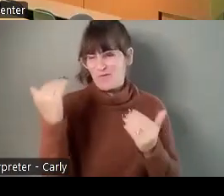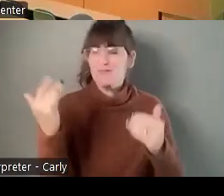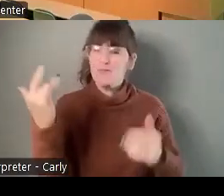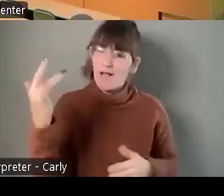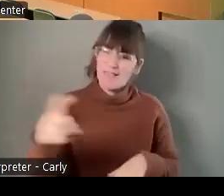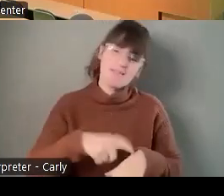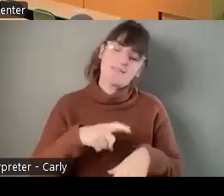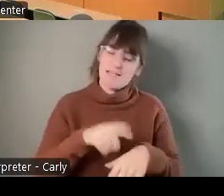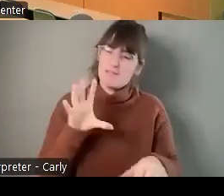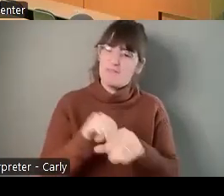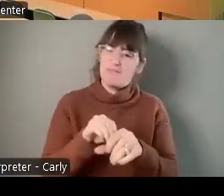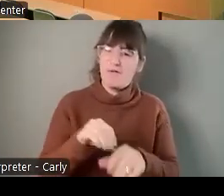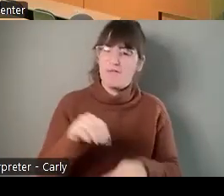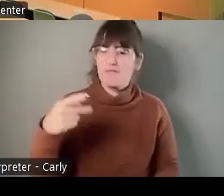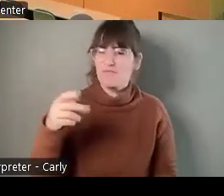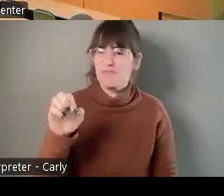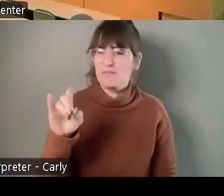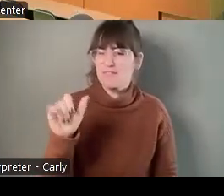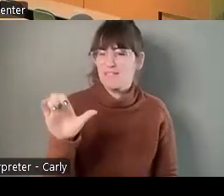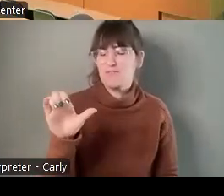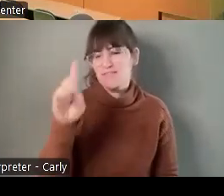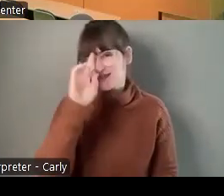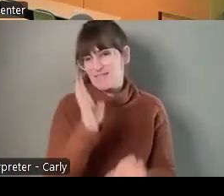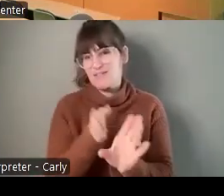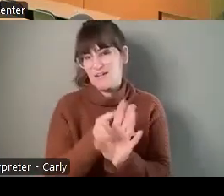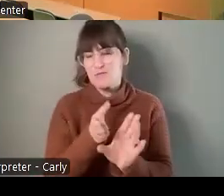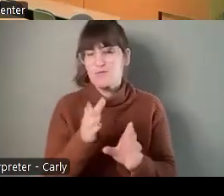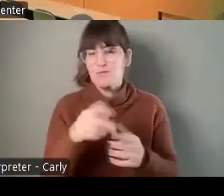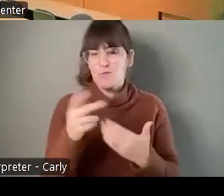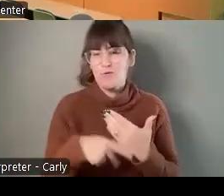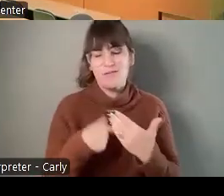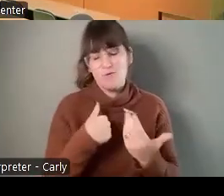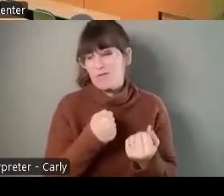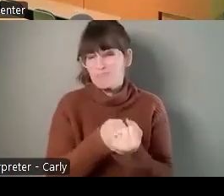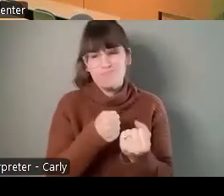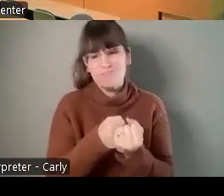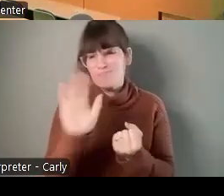pediatric psychiatric uh program. So I have a lot of affinity for what you do and those humans are